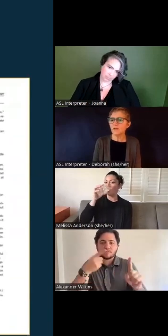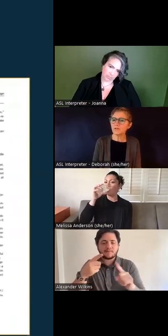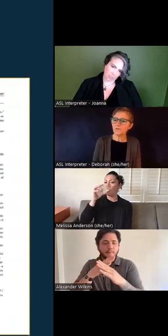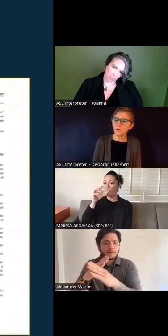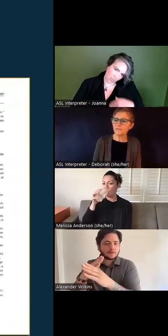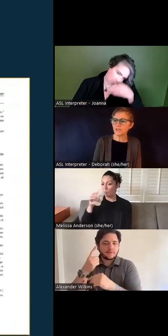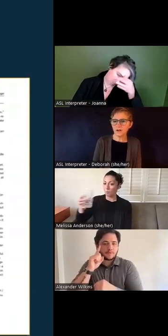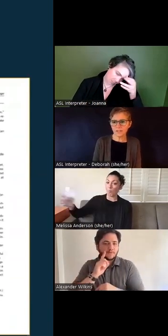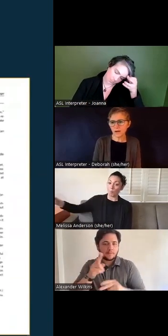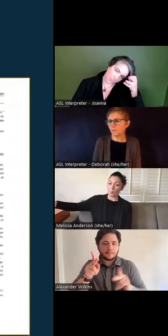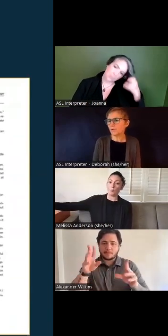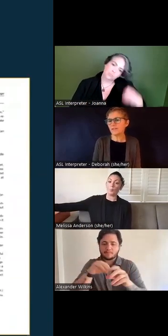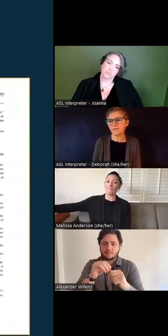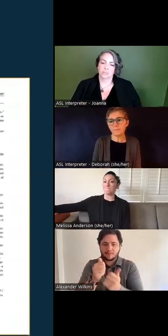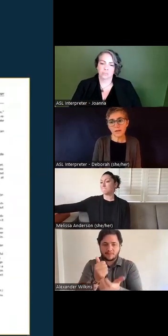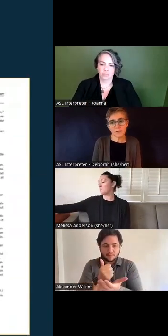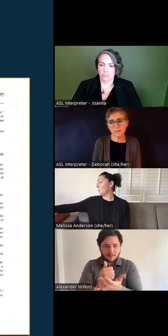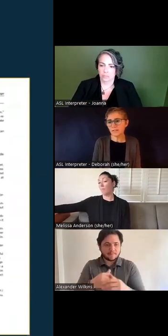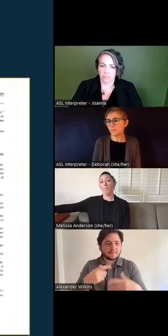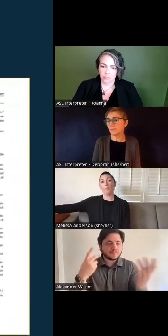So from what we've just talked about with the different barriers that deaf people